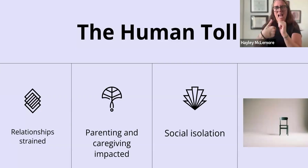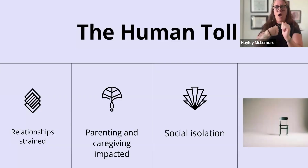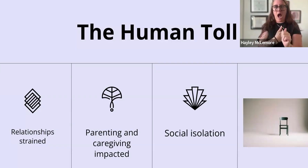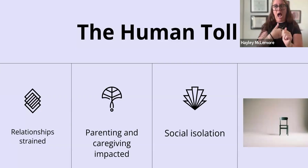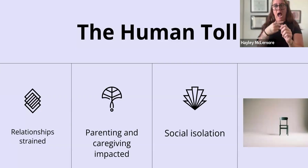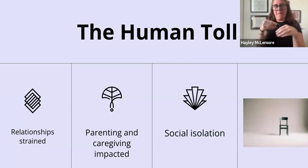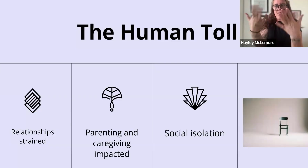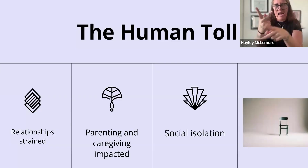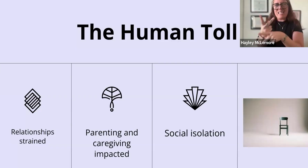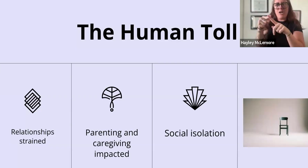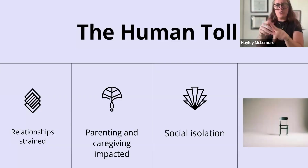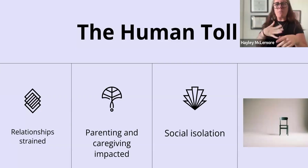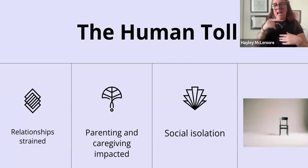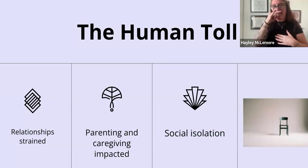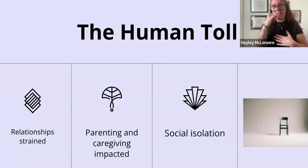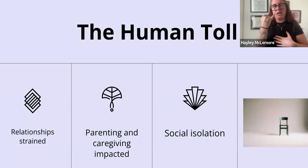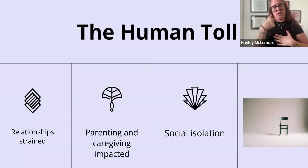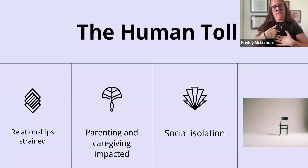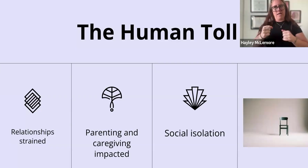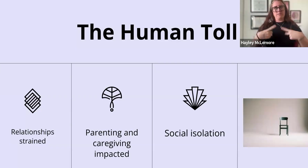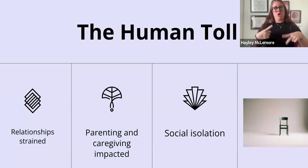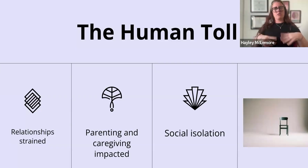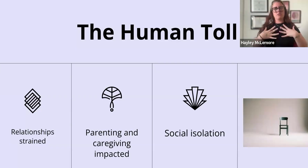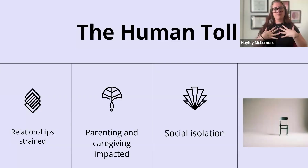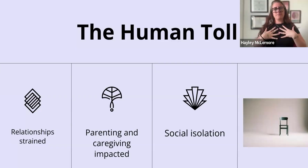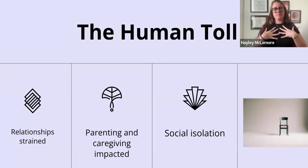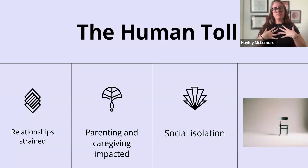If myself, I'm a parent and I have children, it could potentially--